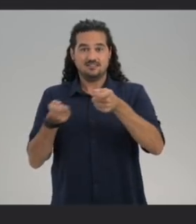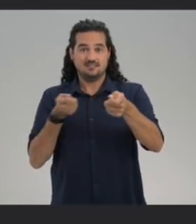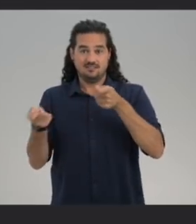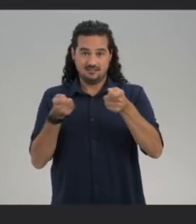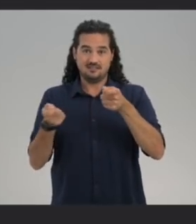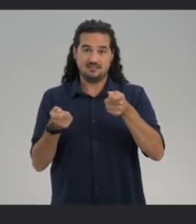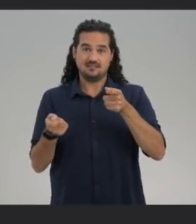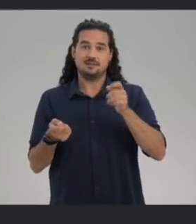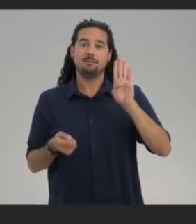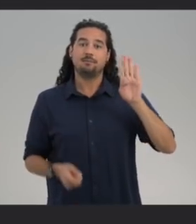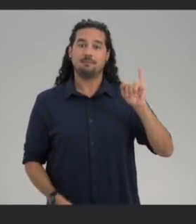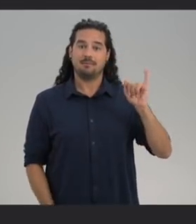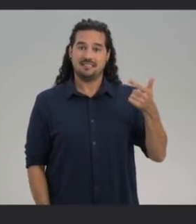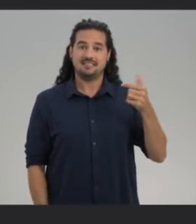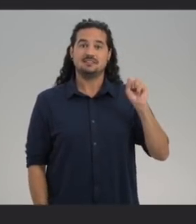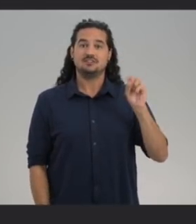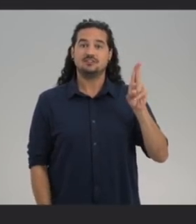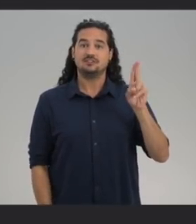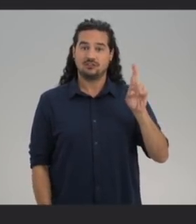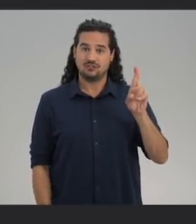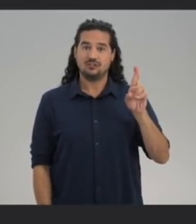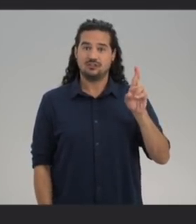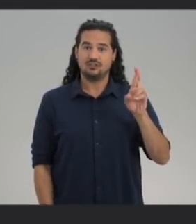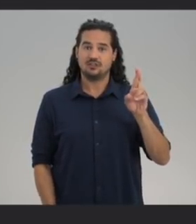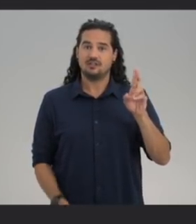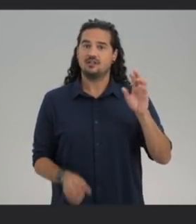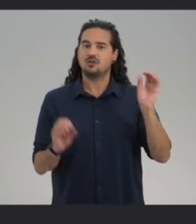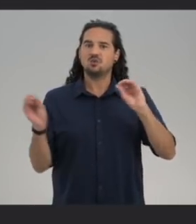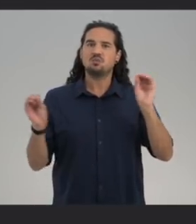the new Air delivers all this performance without a fan.